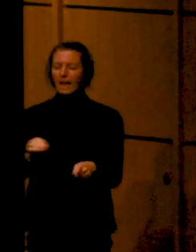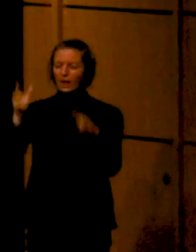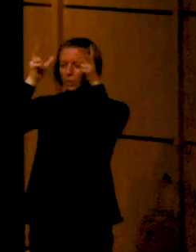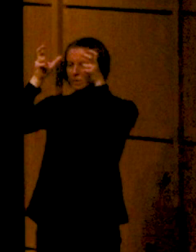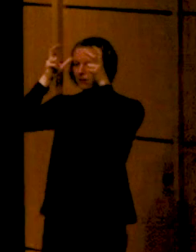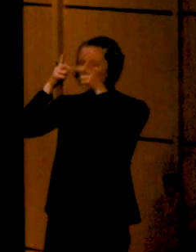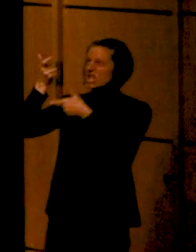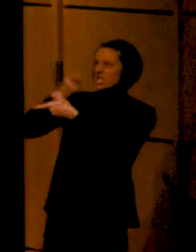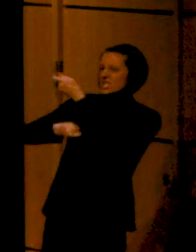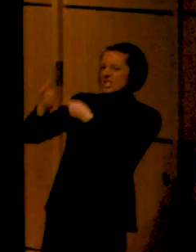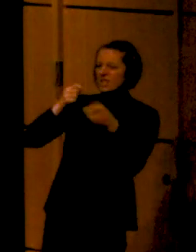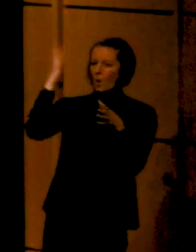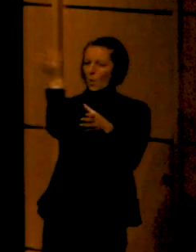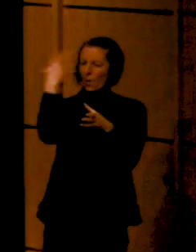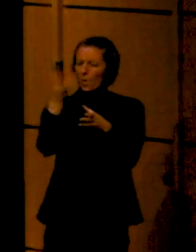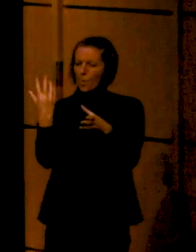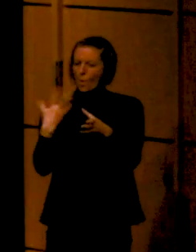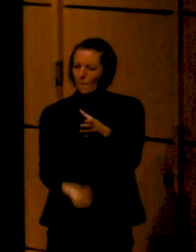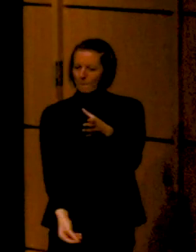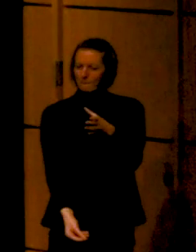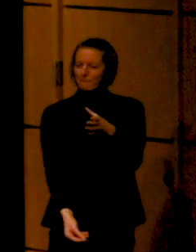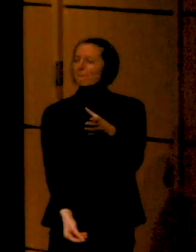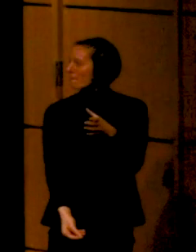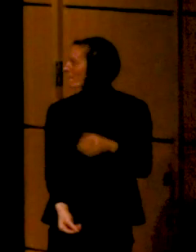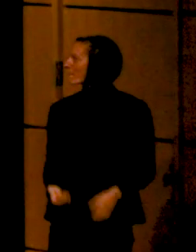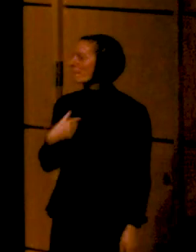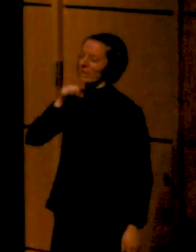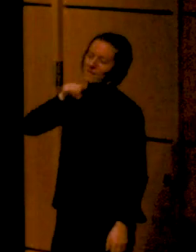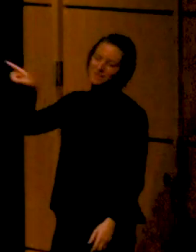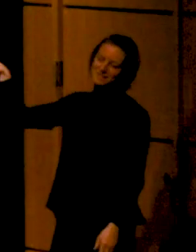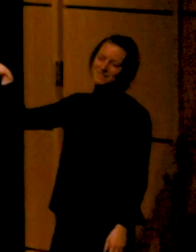I love this work, obviously.